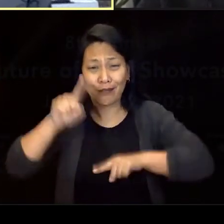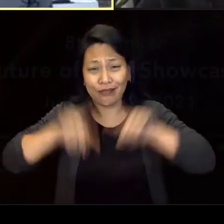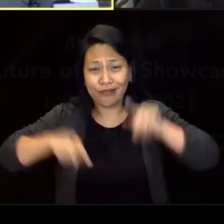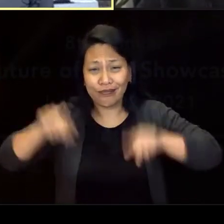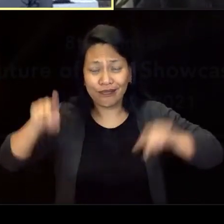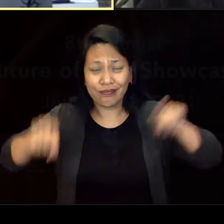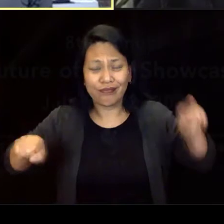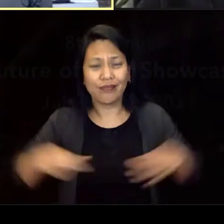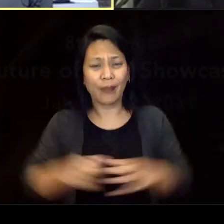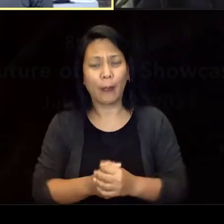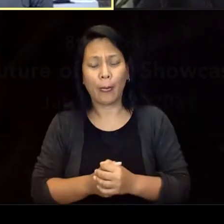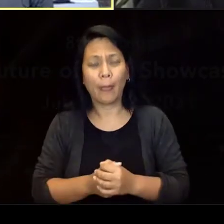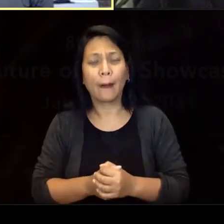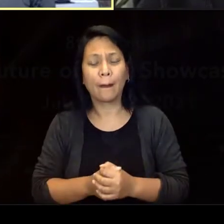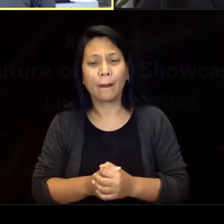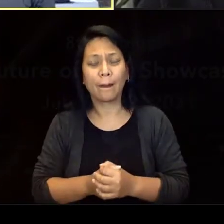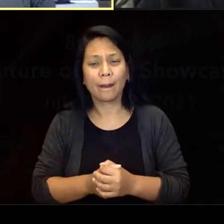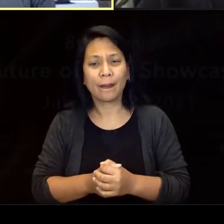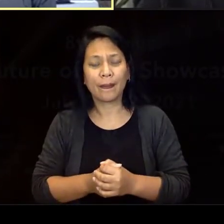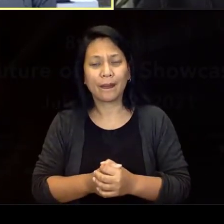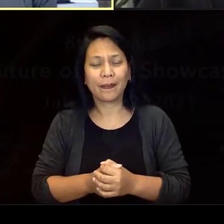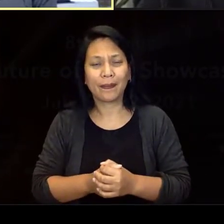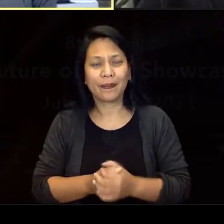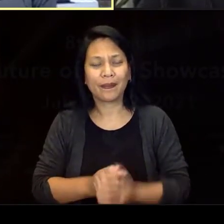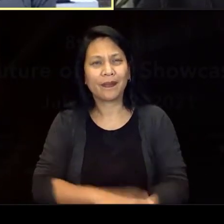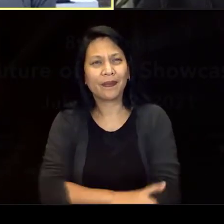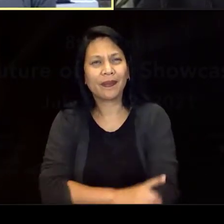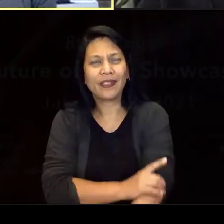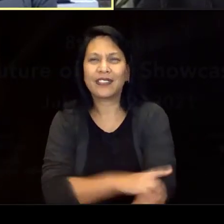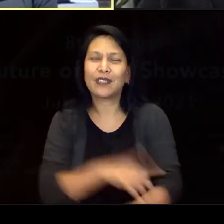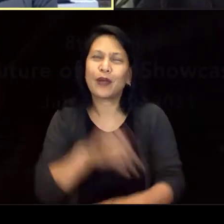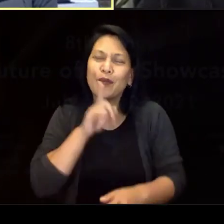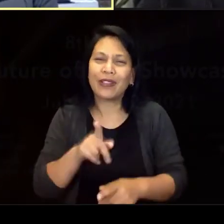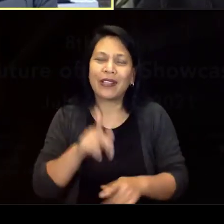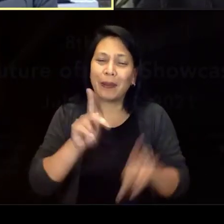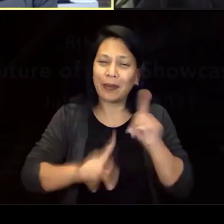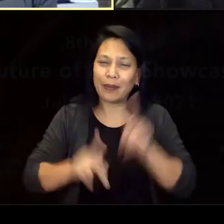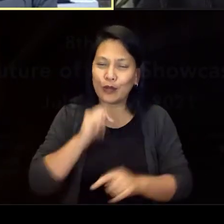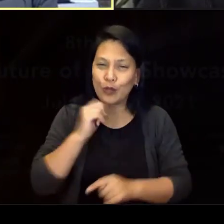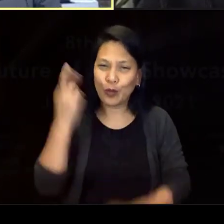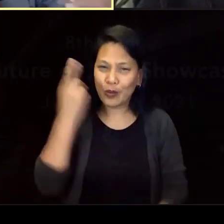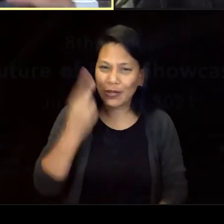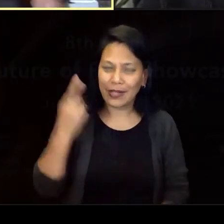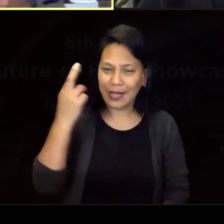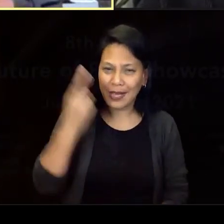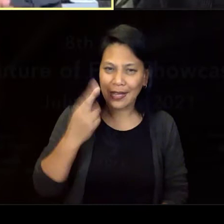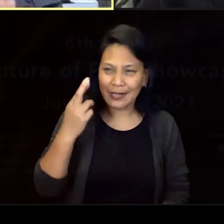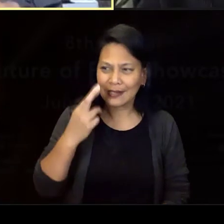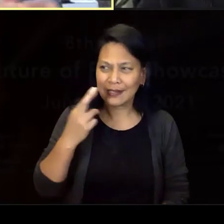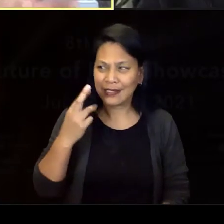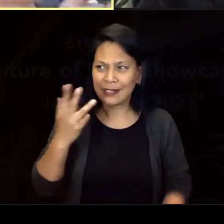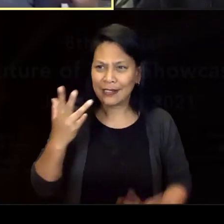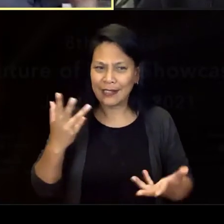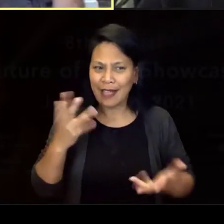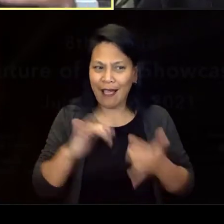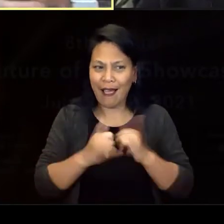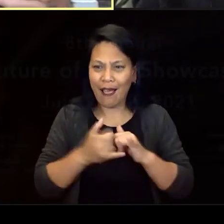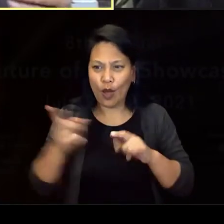And like people don't really, aren't really thinking about like how we came into this position or where we come from.